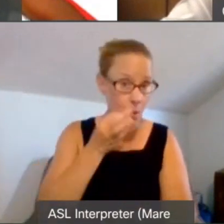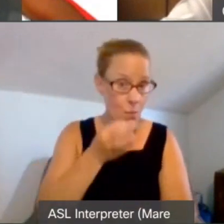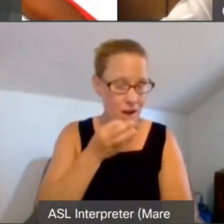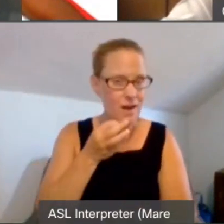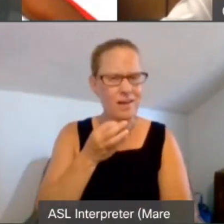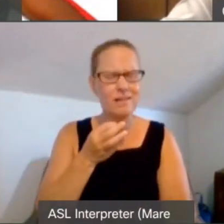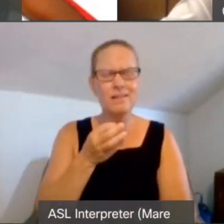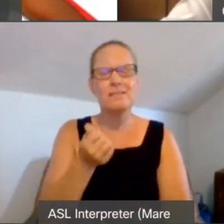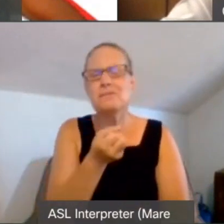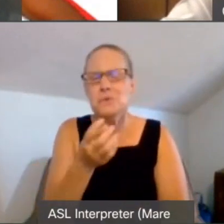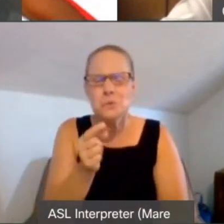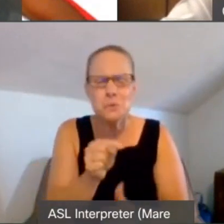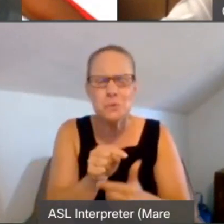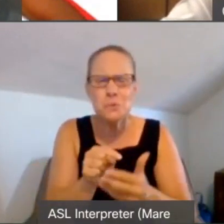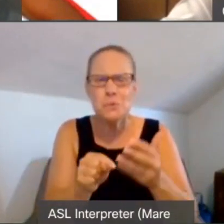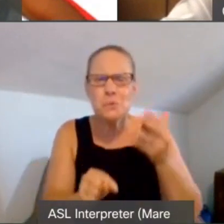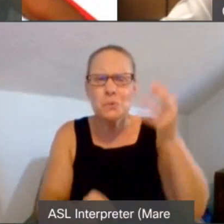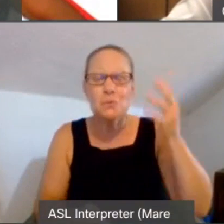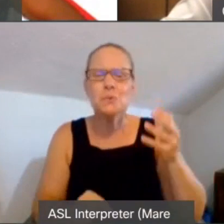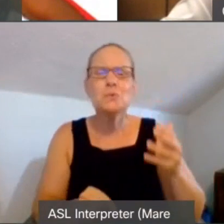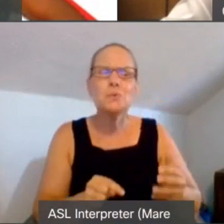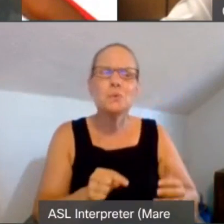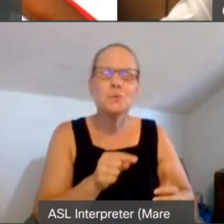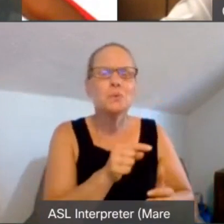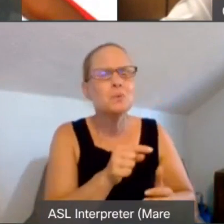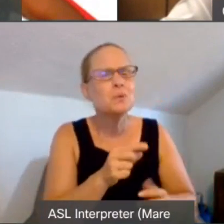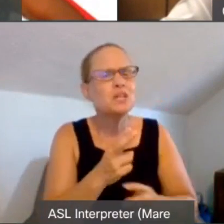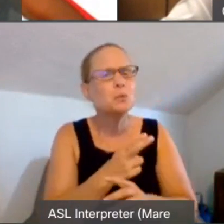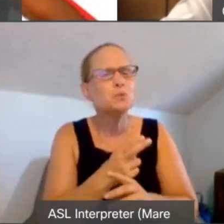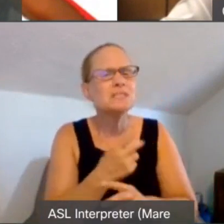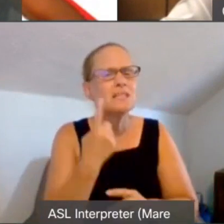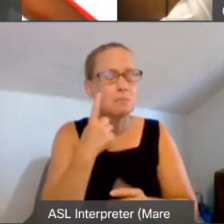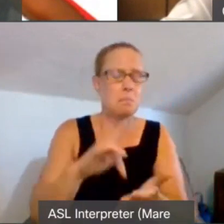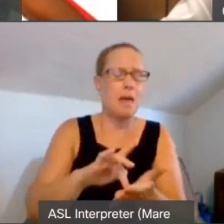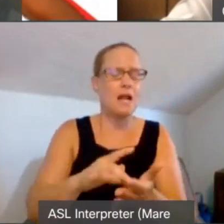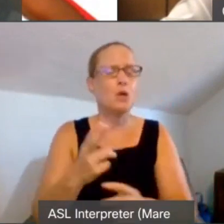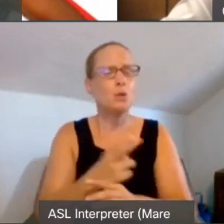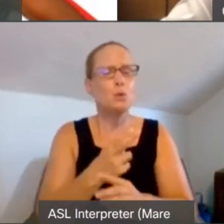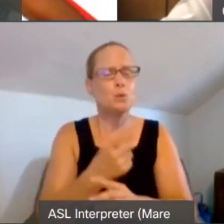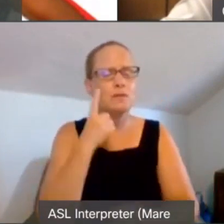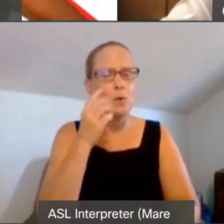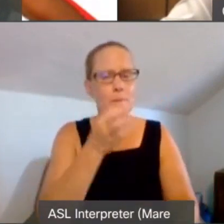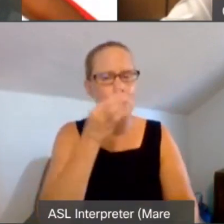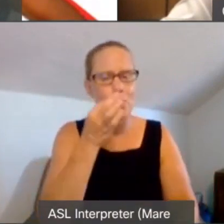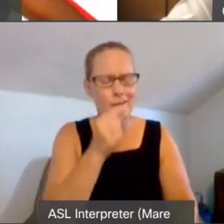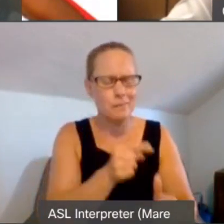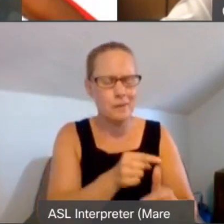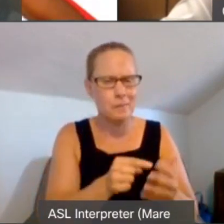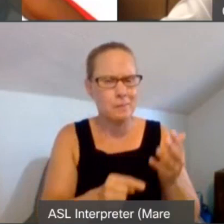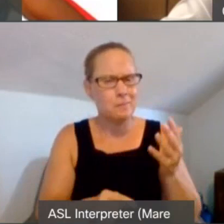for on one hand and you wouldn't need all five fingers. And so there can be a medical determination